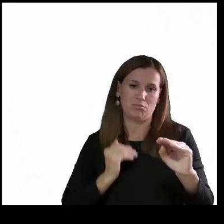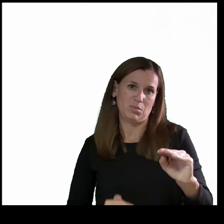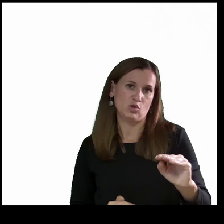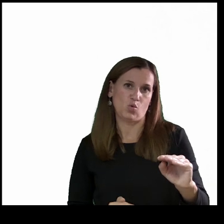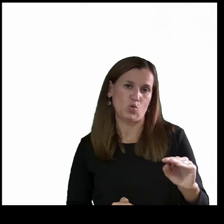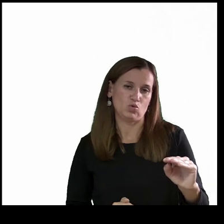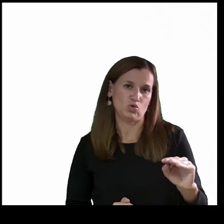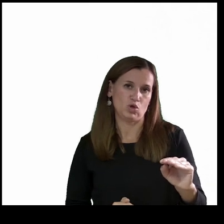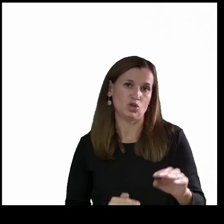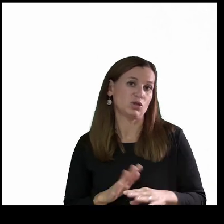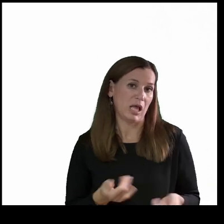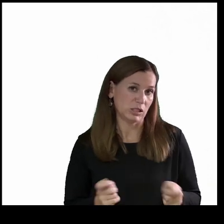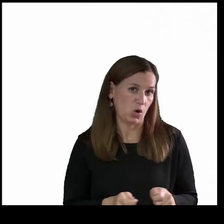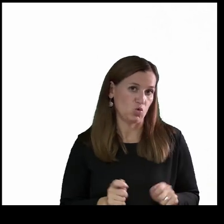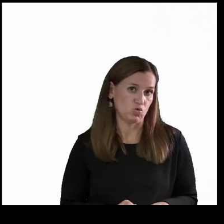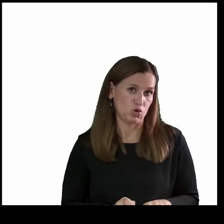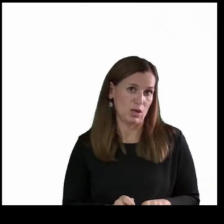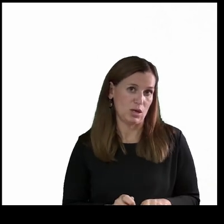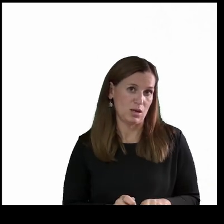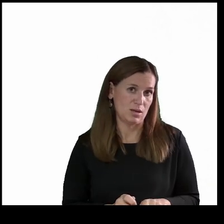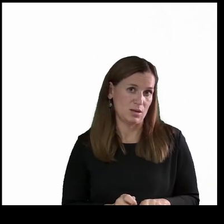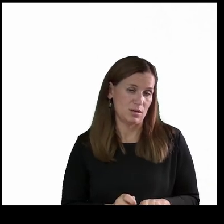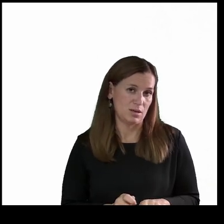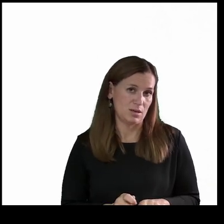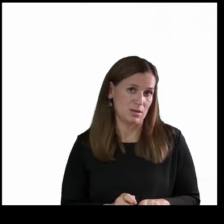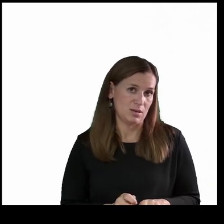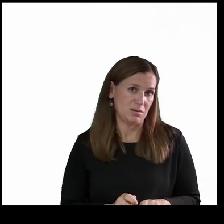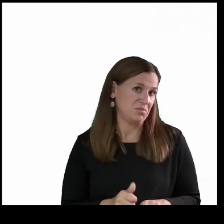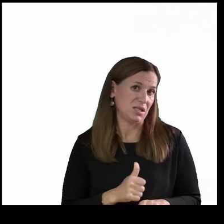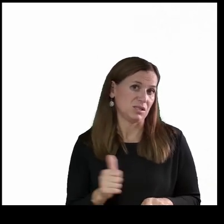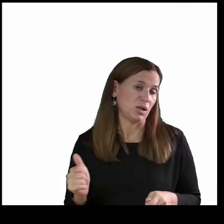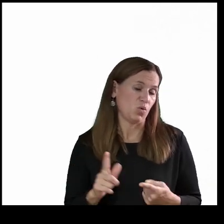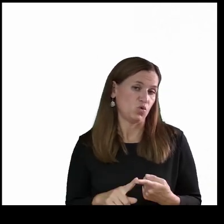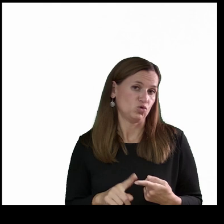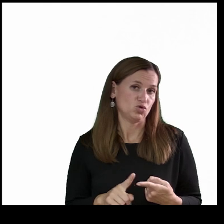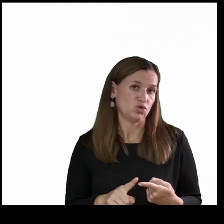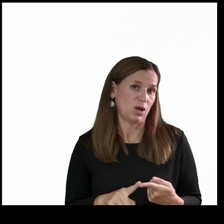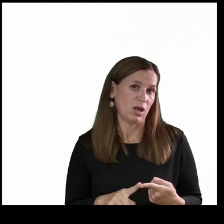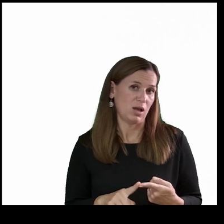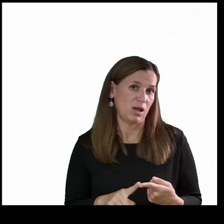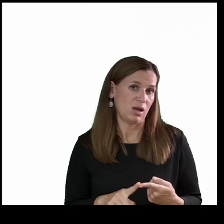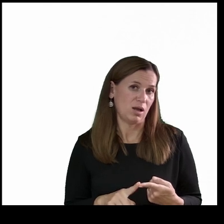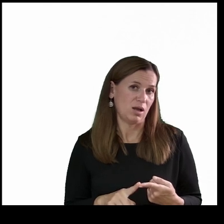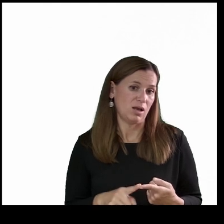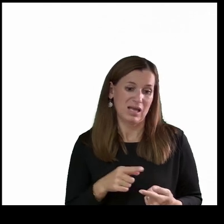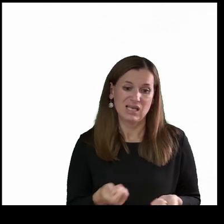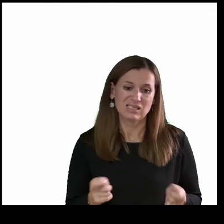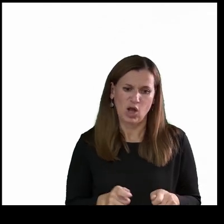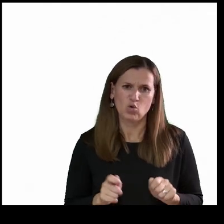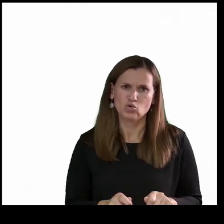to conclusions. And only if these conclusions are relevant for us,